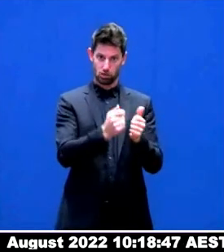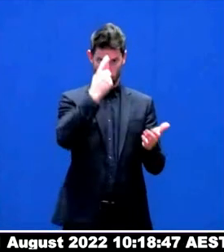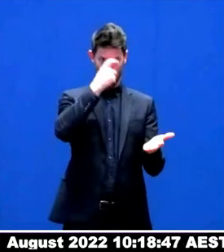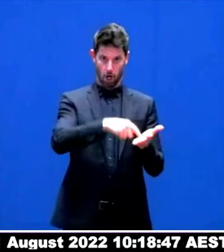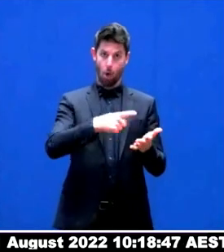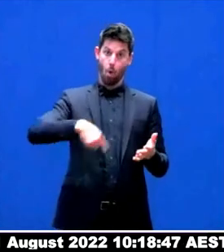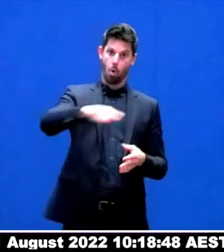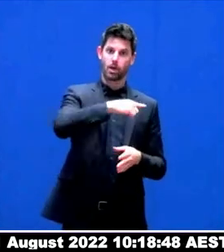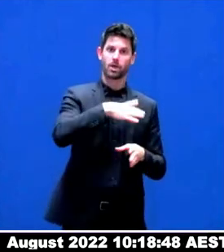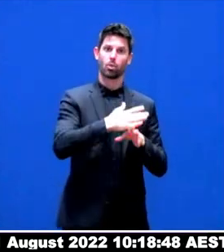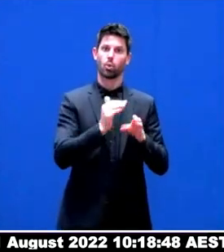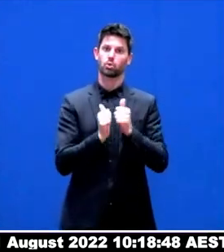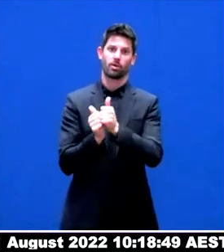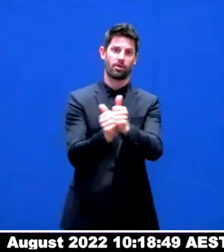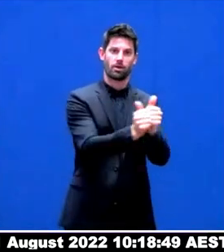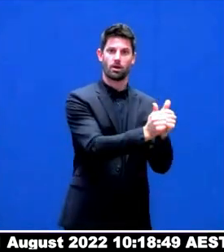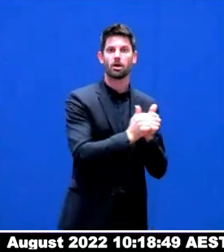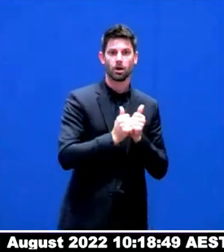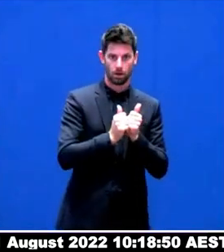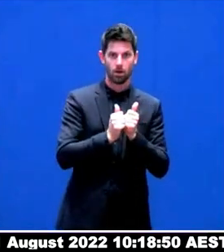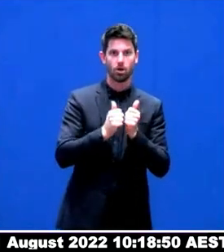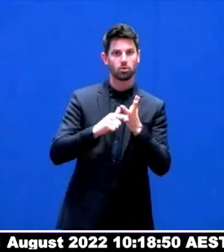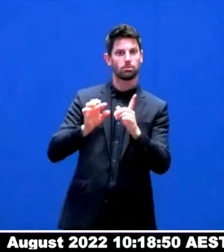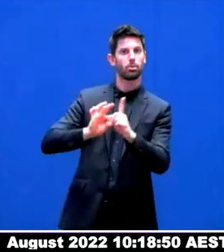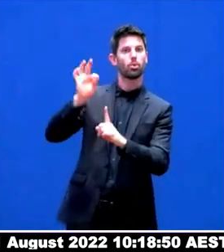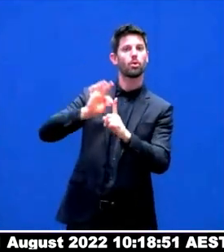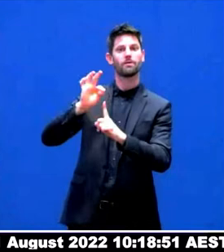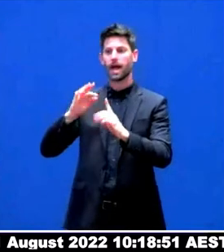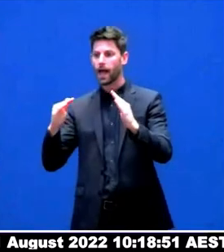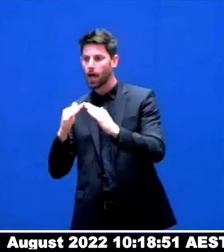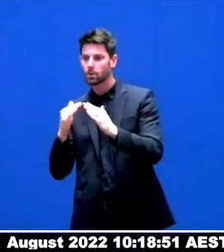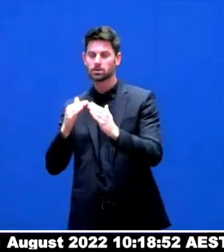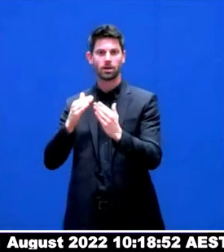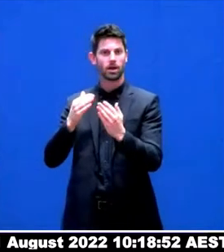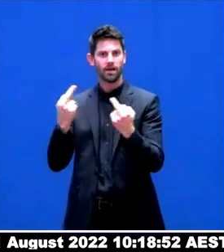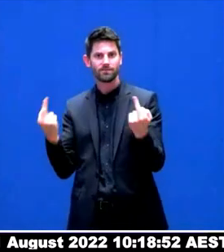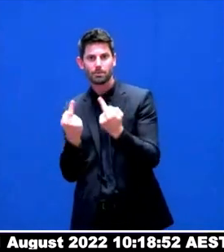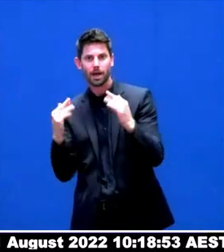housing outcomes across the housing spectrum, including outcomes for Australians